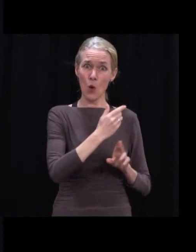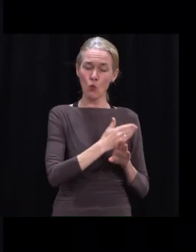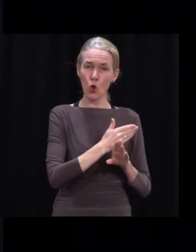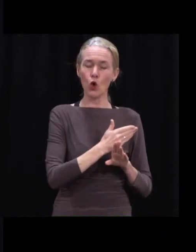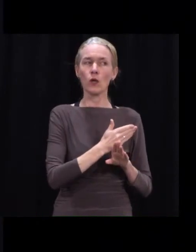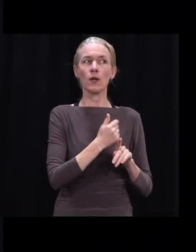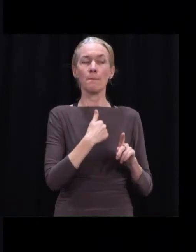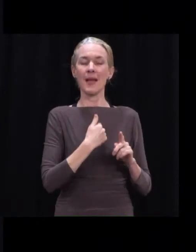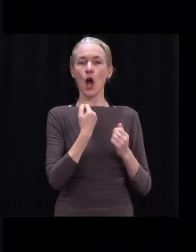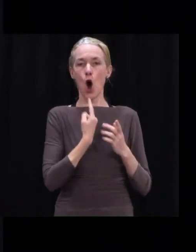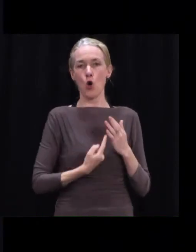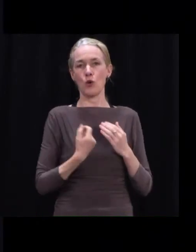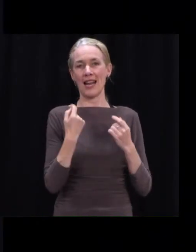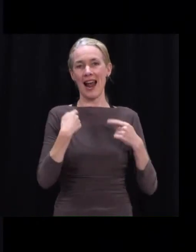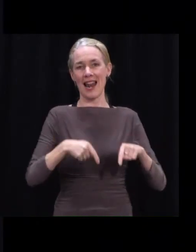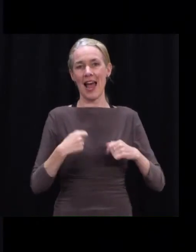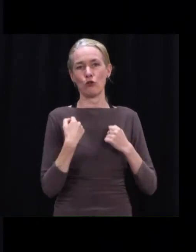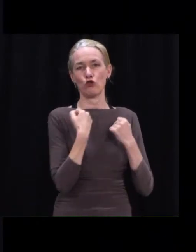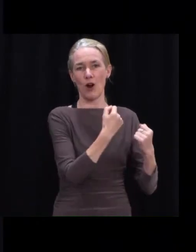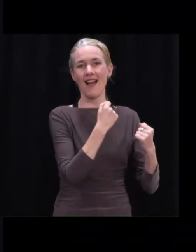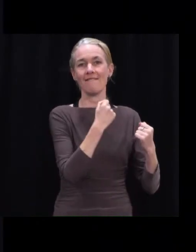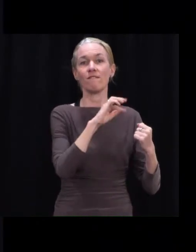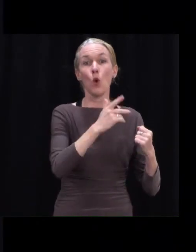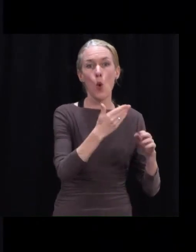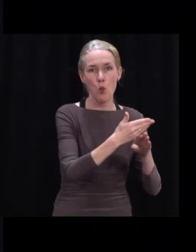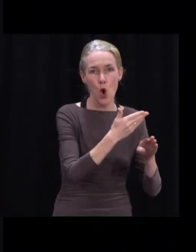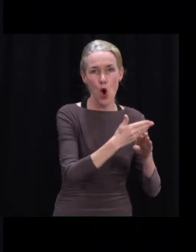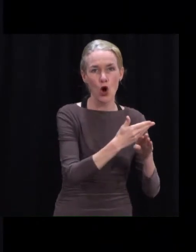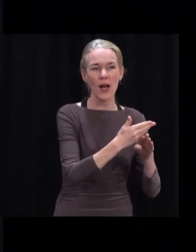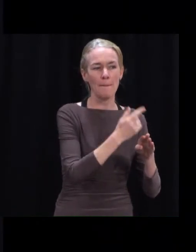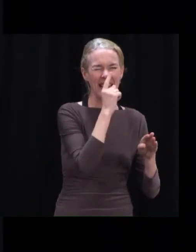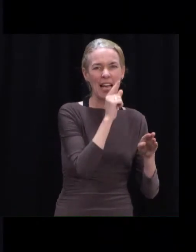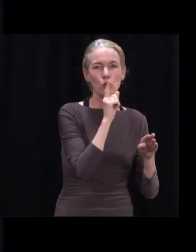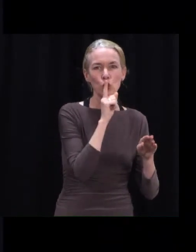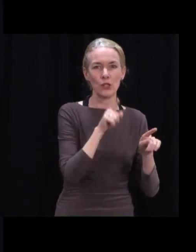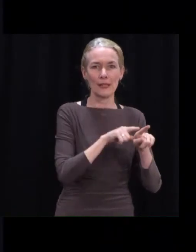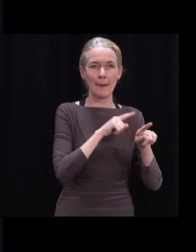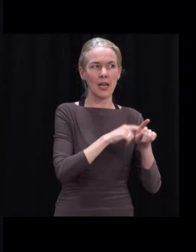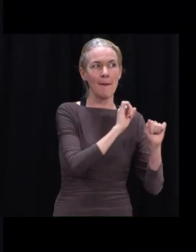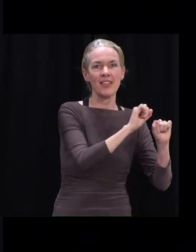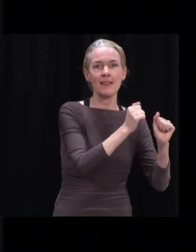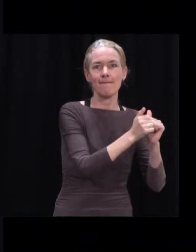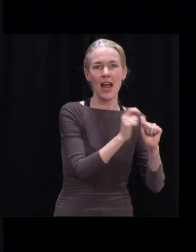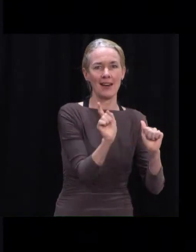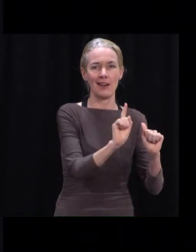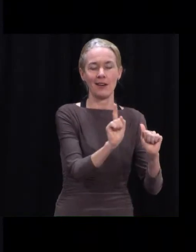permitted to travel across the boundary for the purposes of